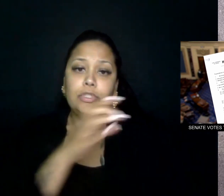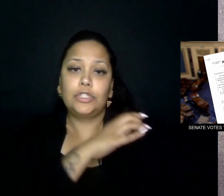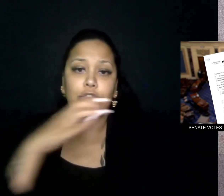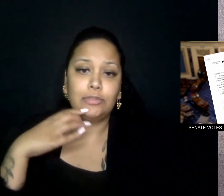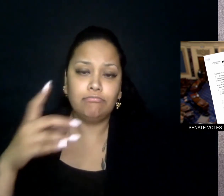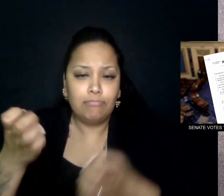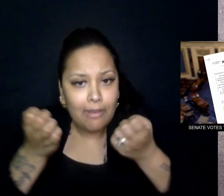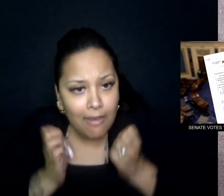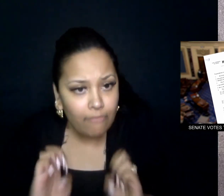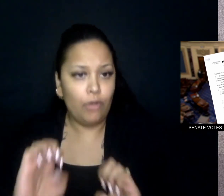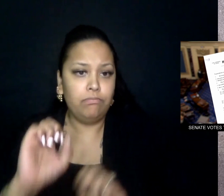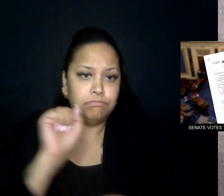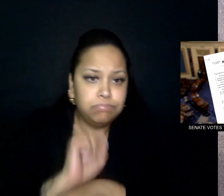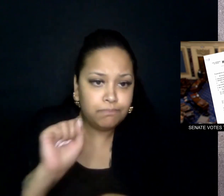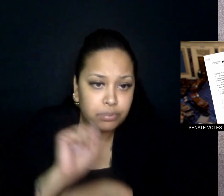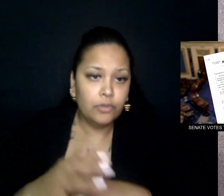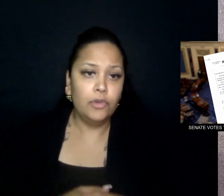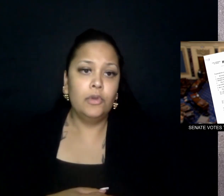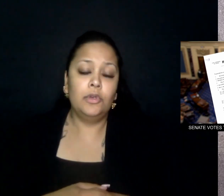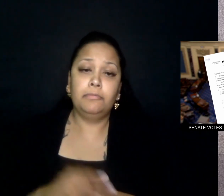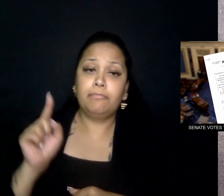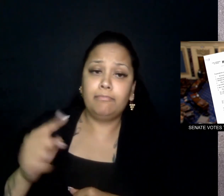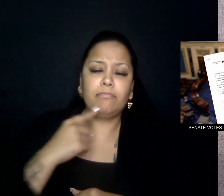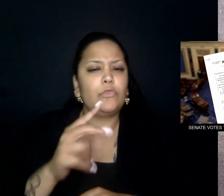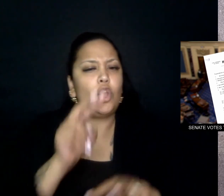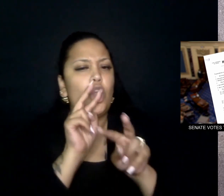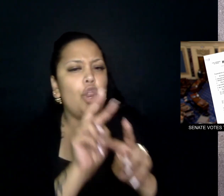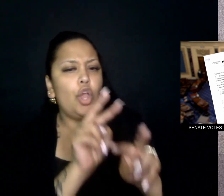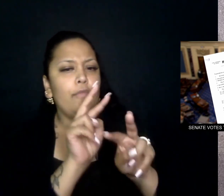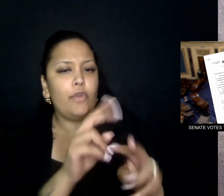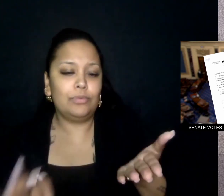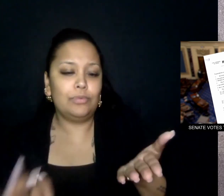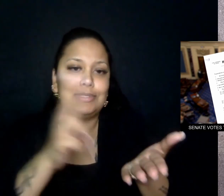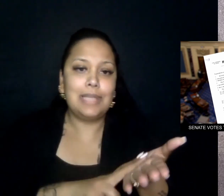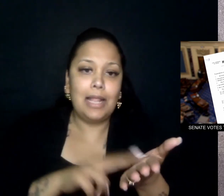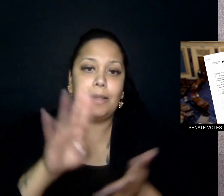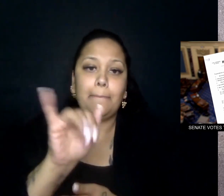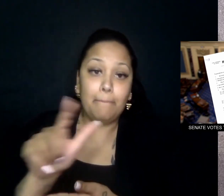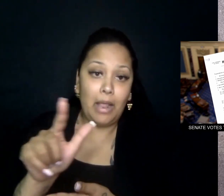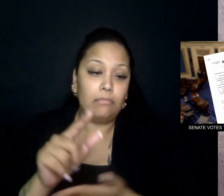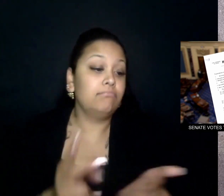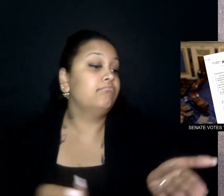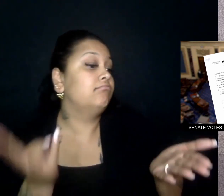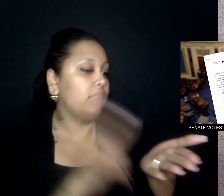efforts and saying he looks forward to signing the bill into law.